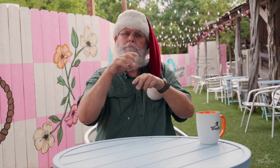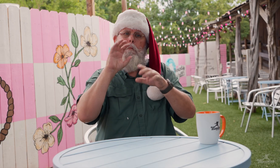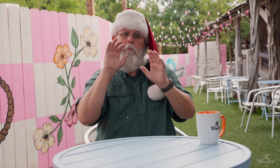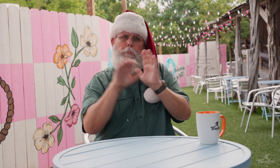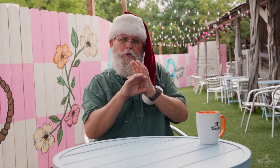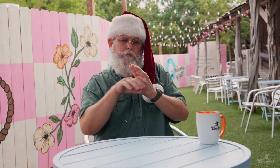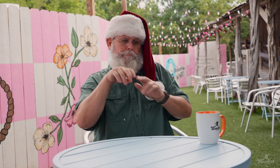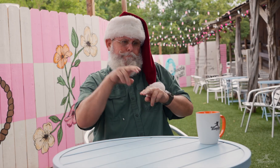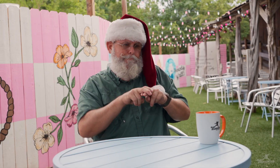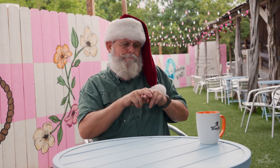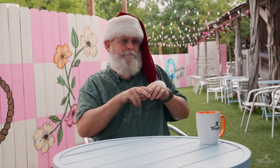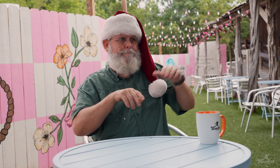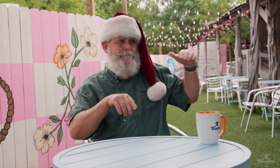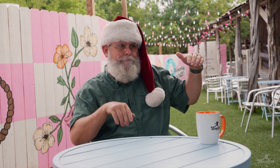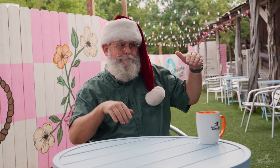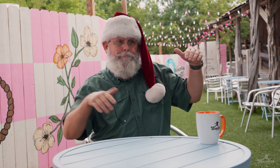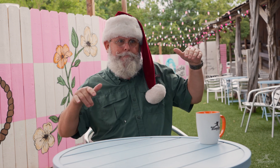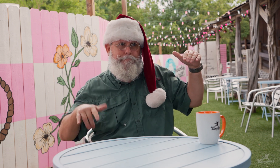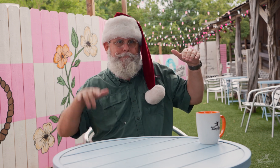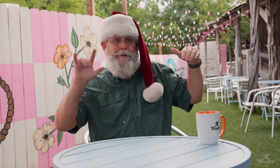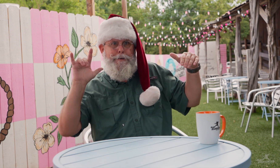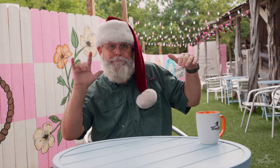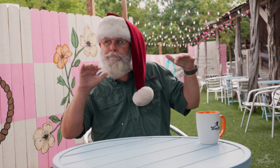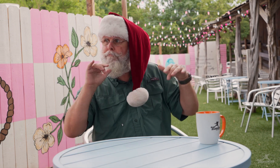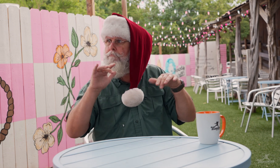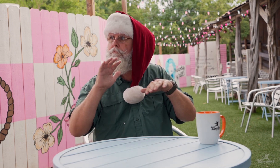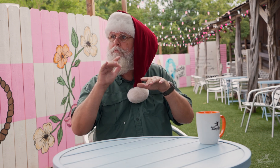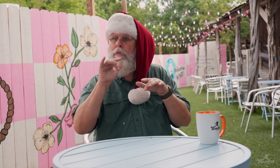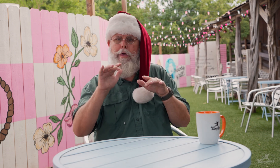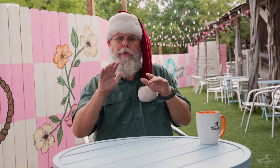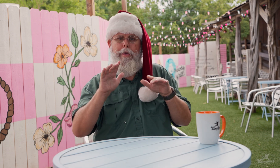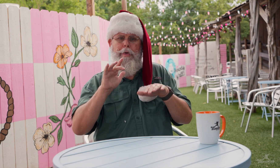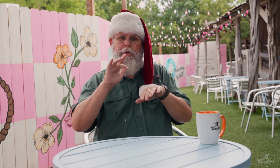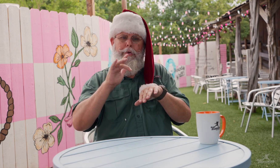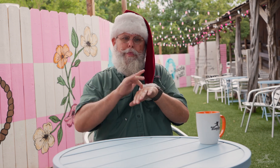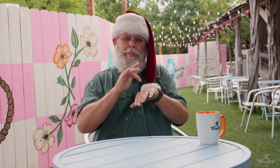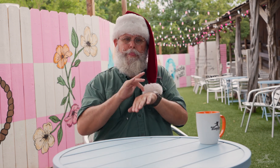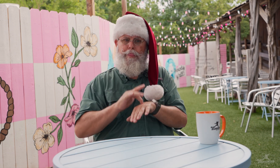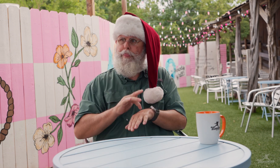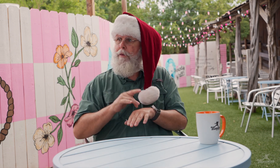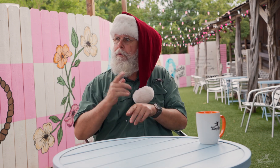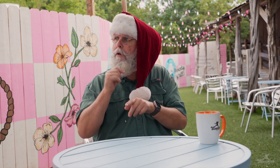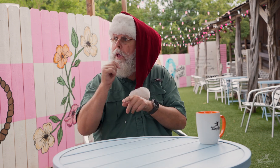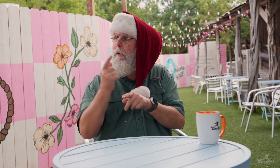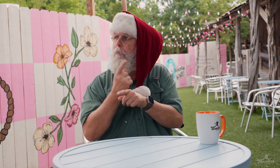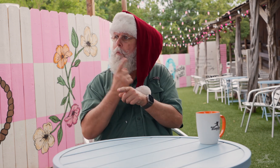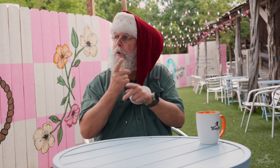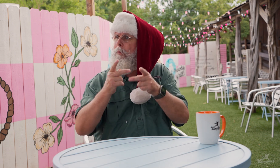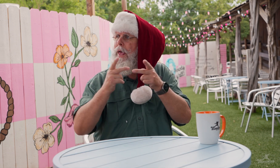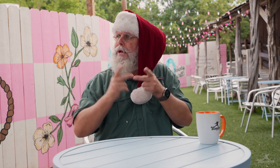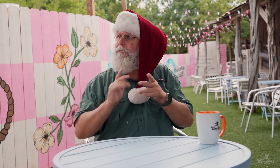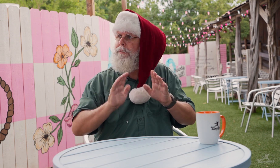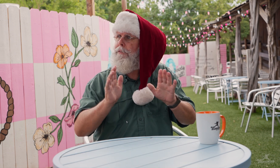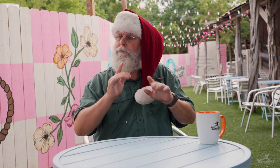take photos, how to pose well, and much more Avoid touching in what might be inappropriate for a Santa photo.